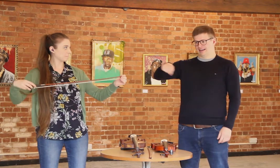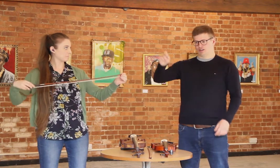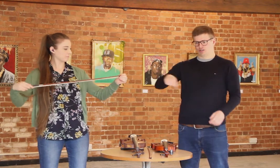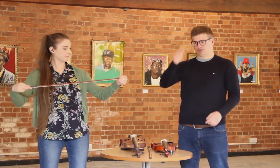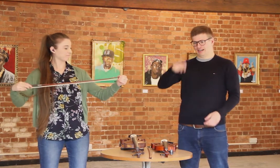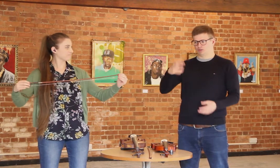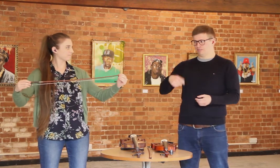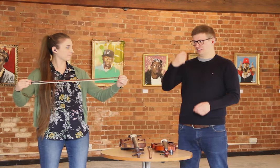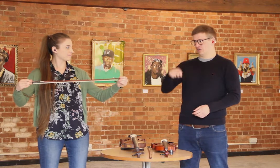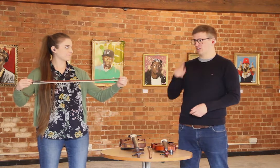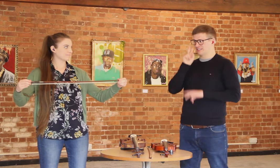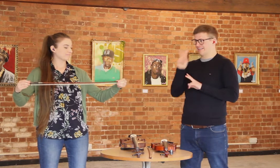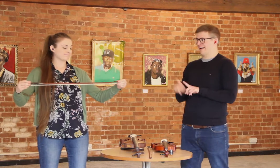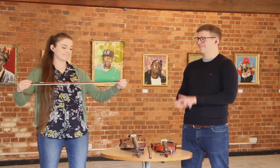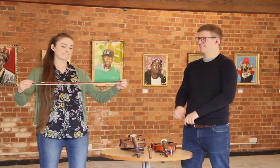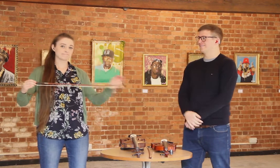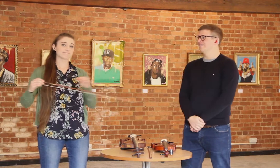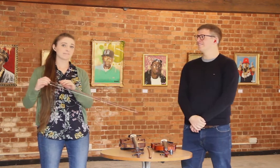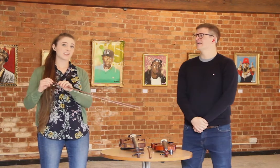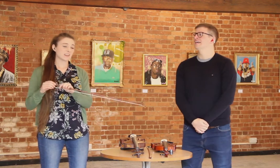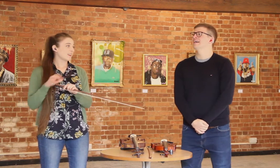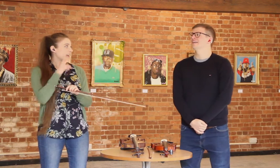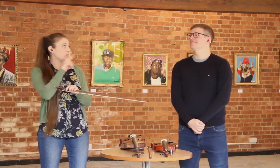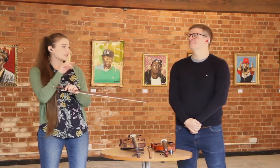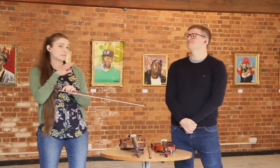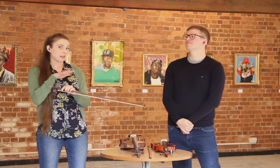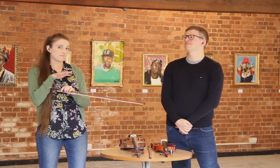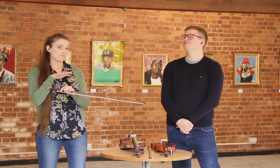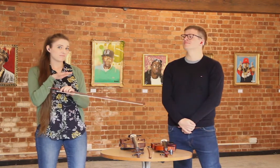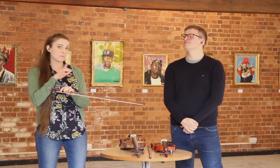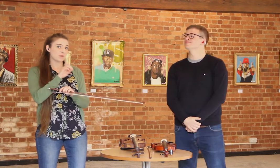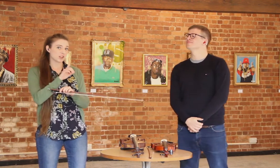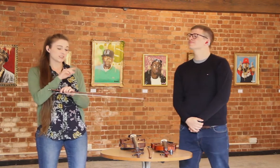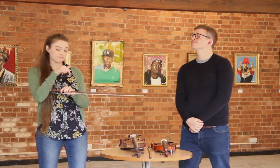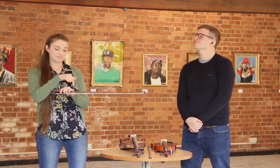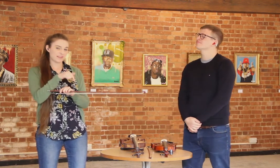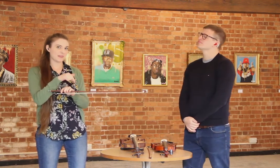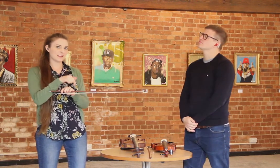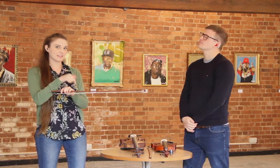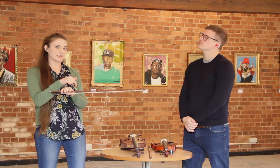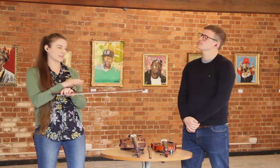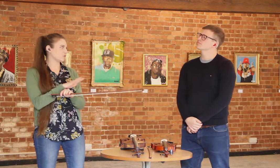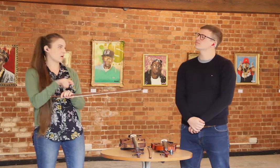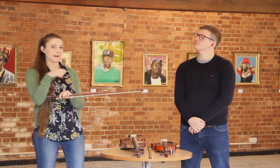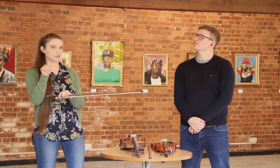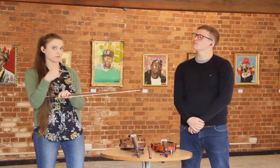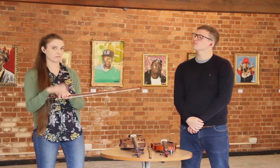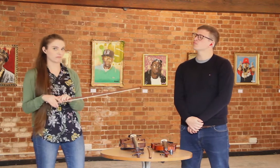and the conductor holds the baton It looks like that E: It looks similar but this is not a baton